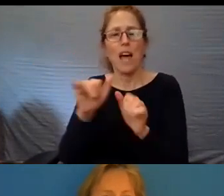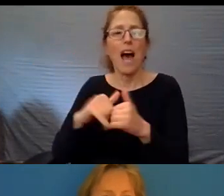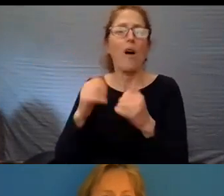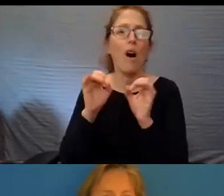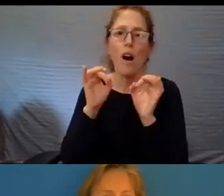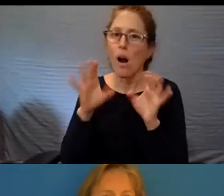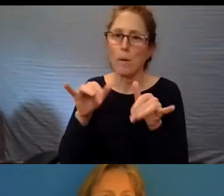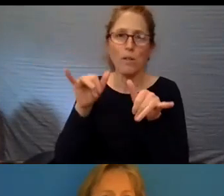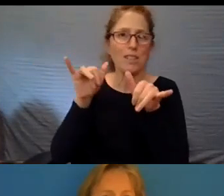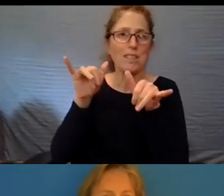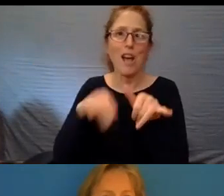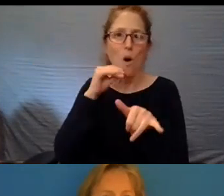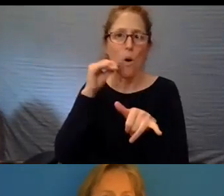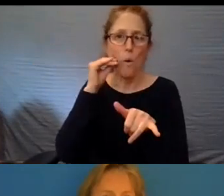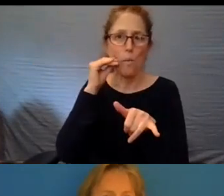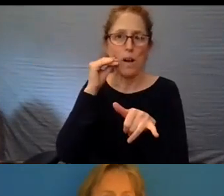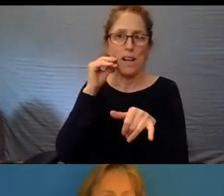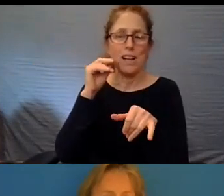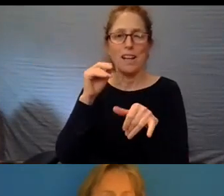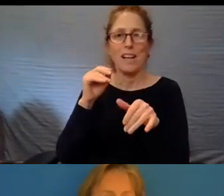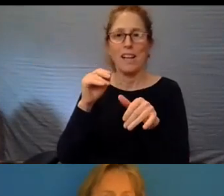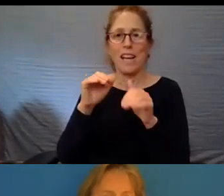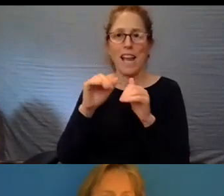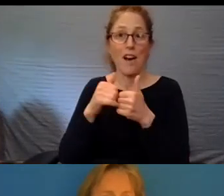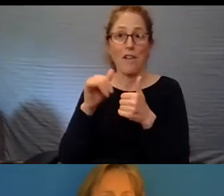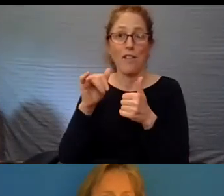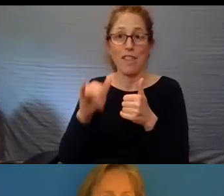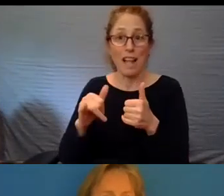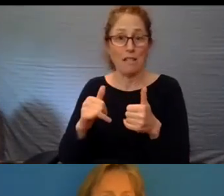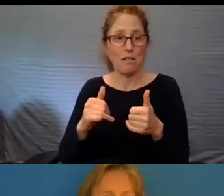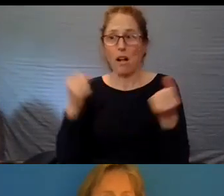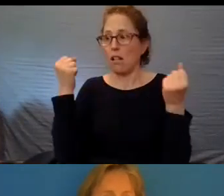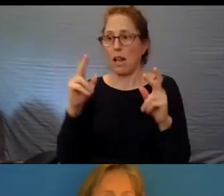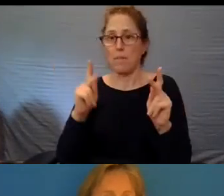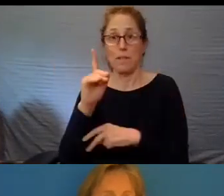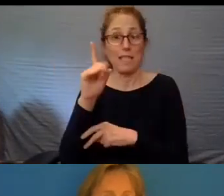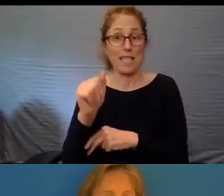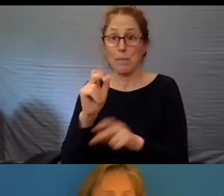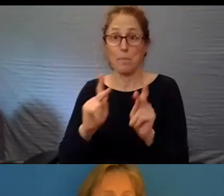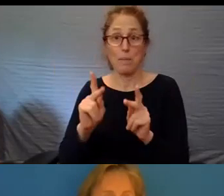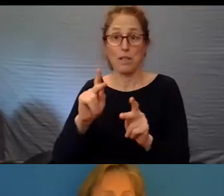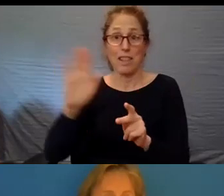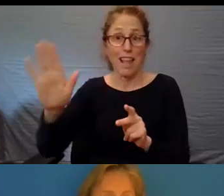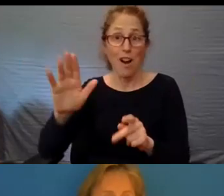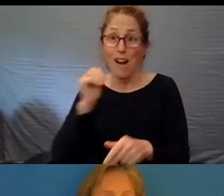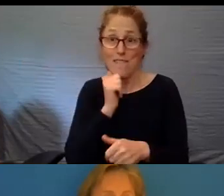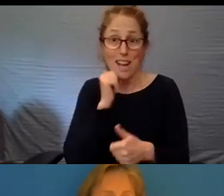at home, right? And how, well this is the reality for a lot of disabled people, and it isn't that horrible.